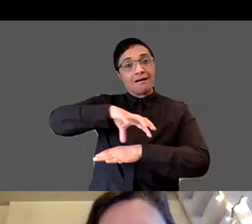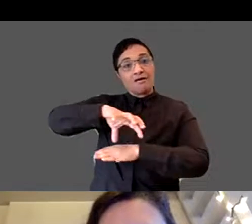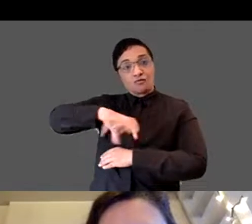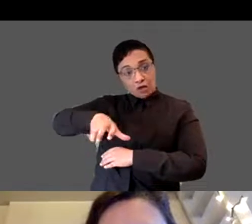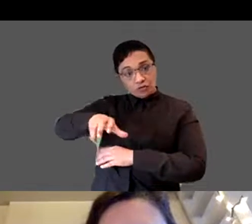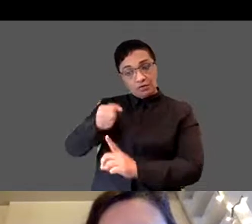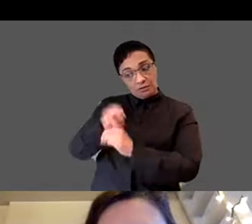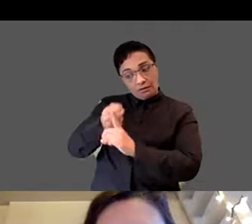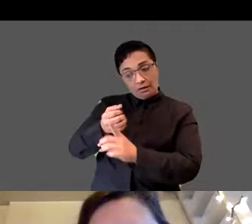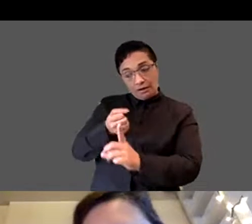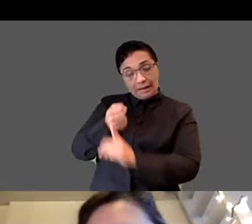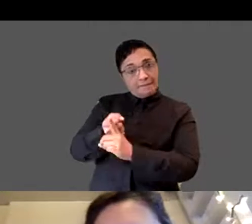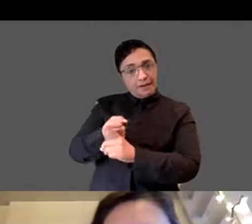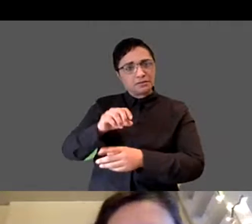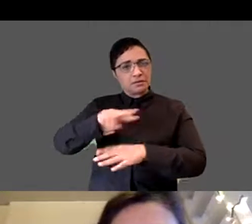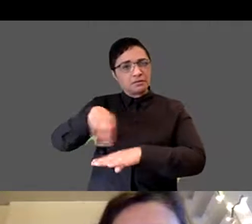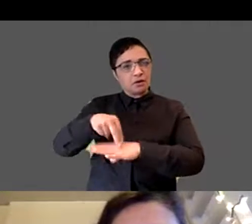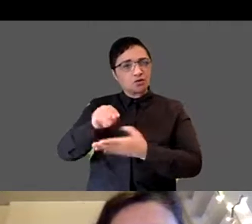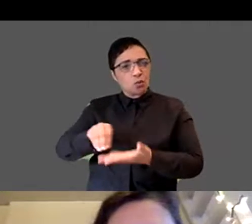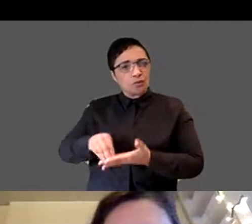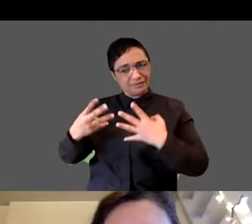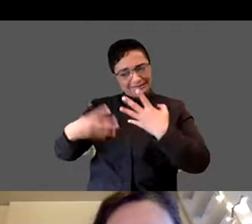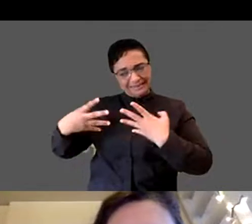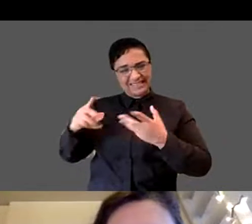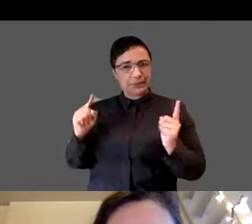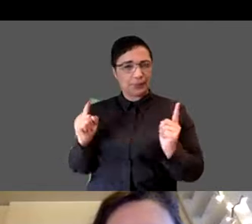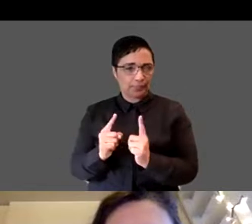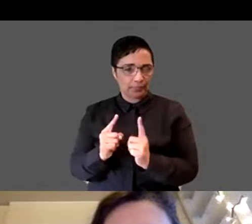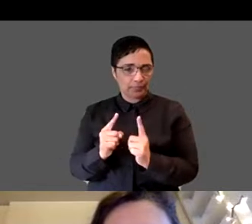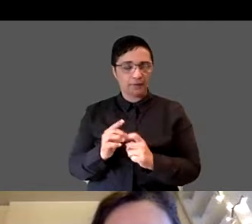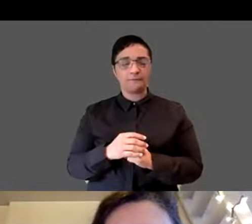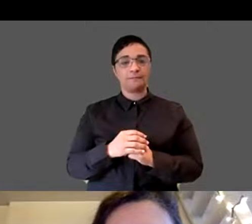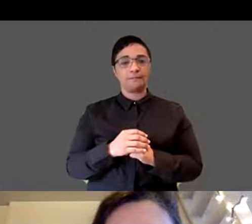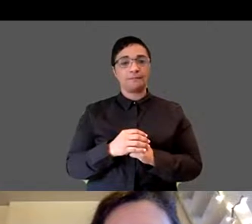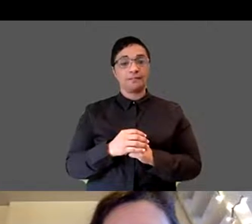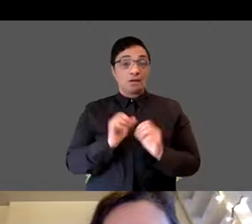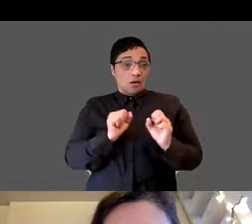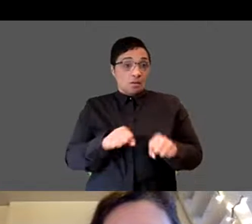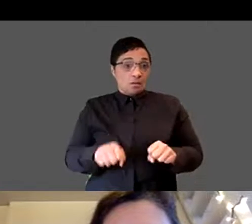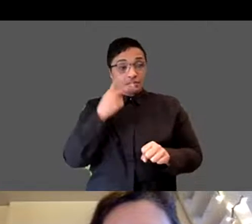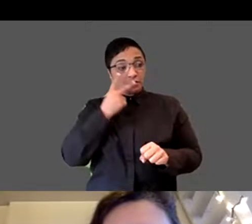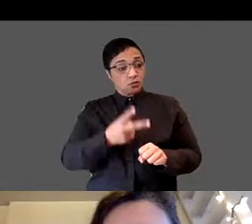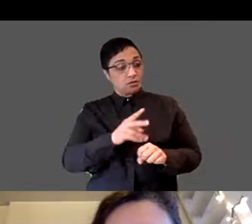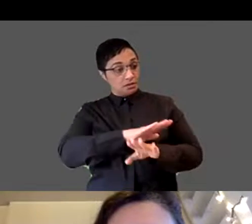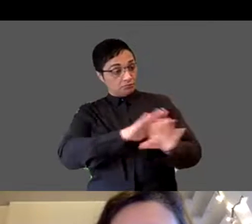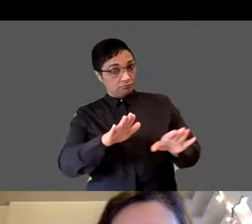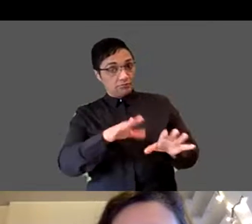And the answers on if their NSO recognized the data were a bit contradictory.